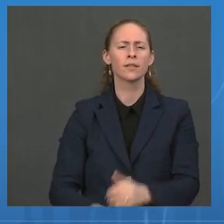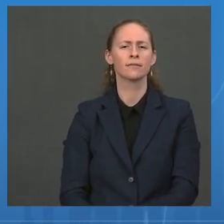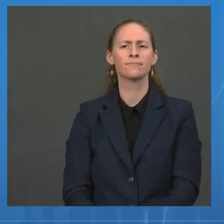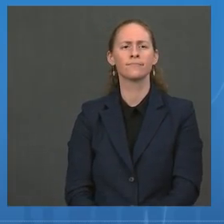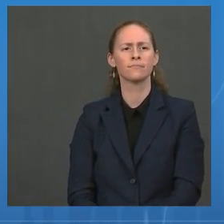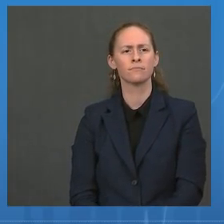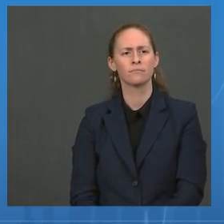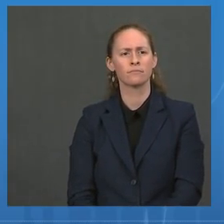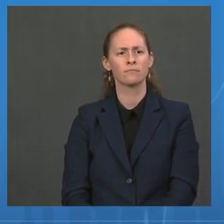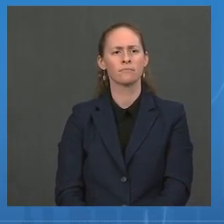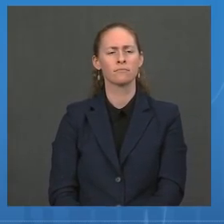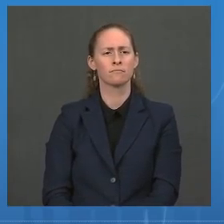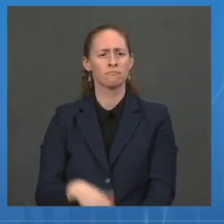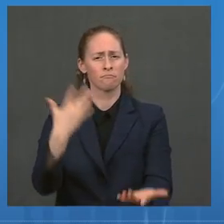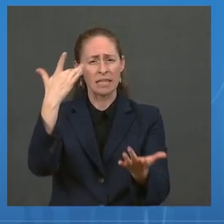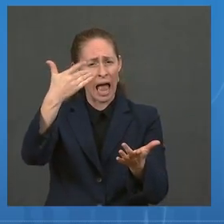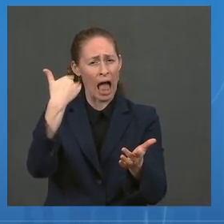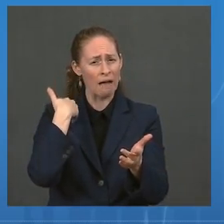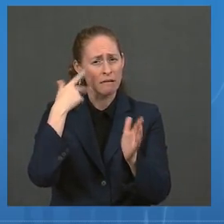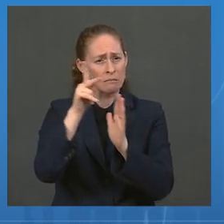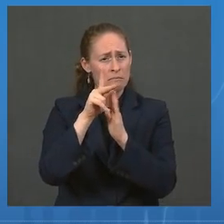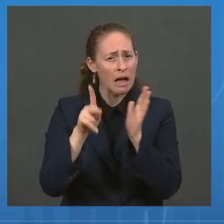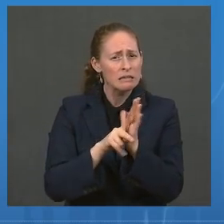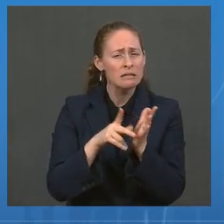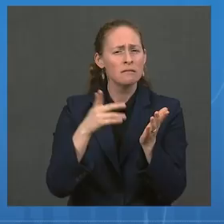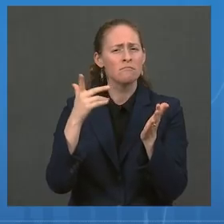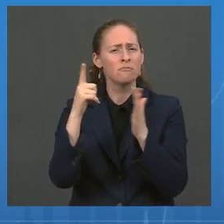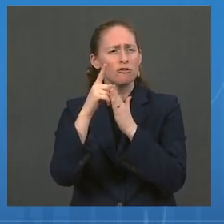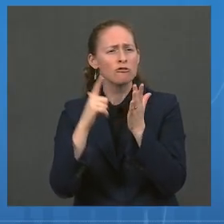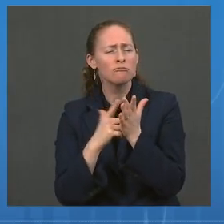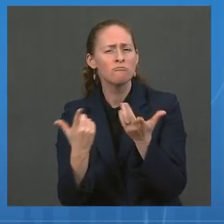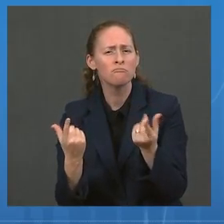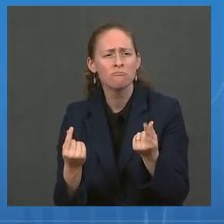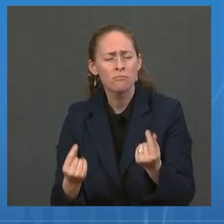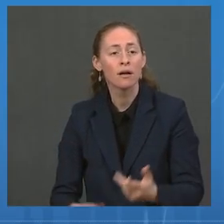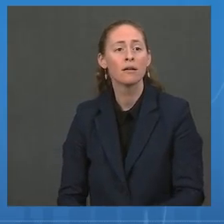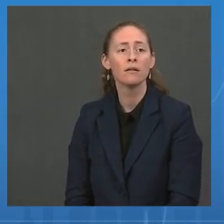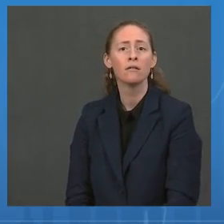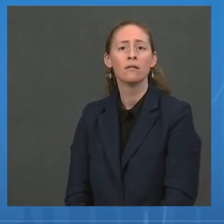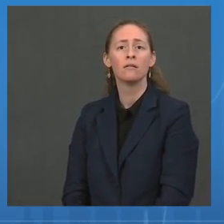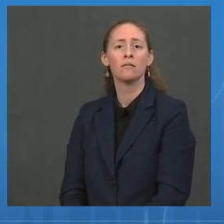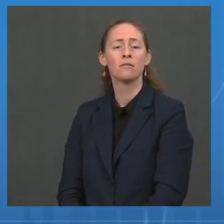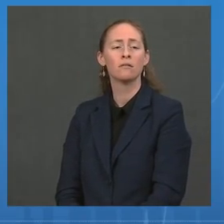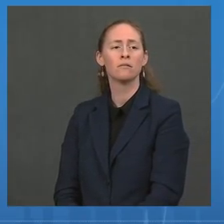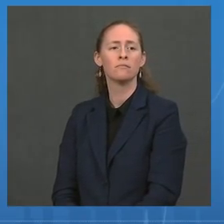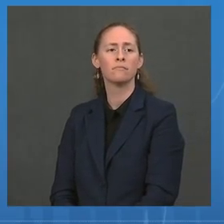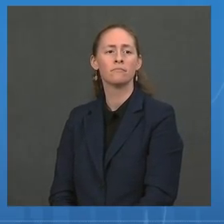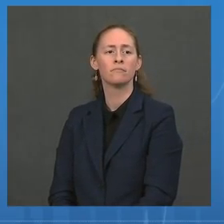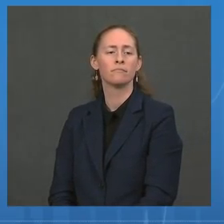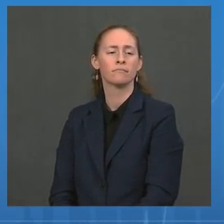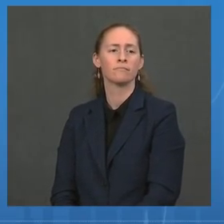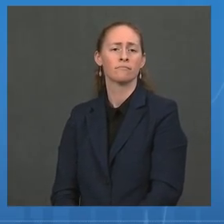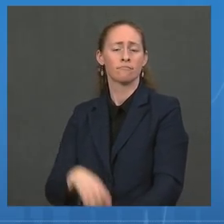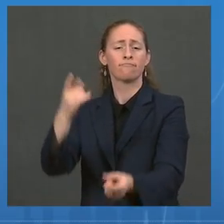Mr. Zients: So, Zeke, on the travel question, you know that the President has taken many steps